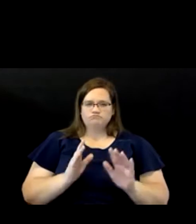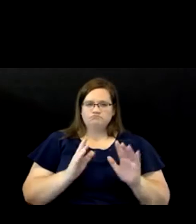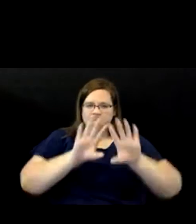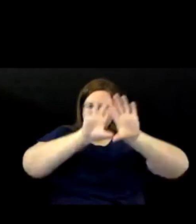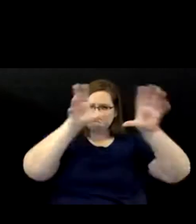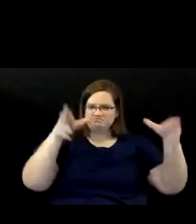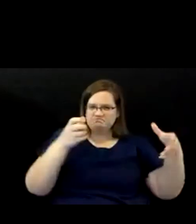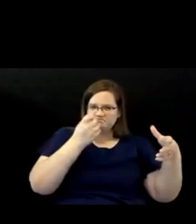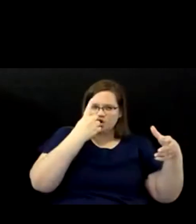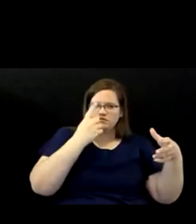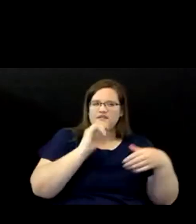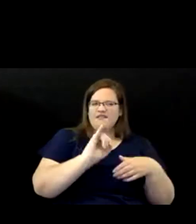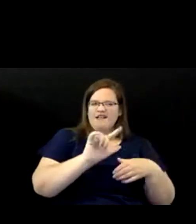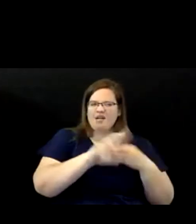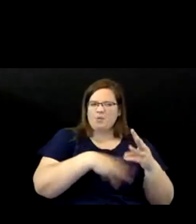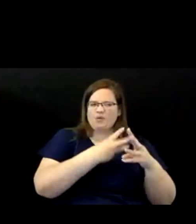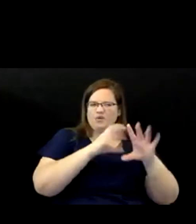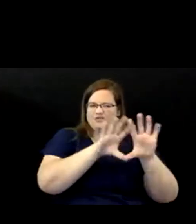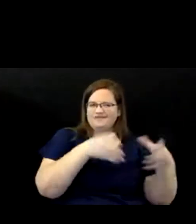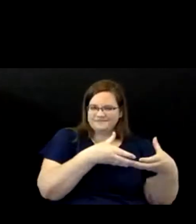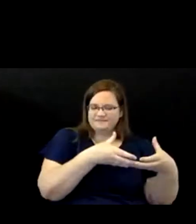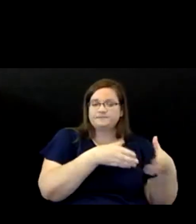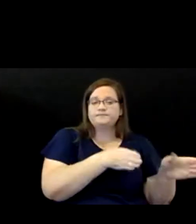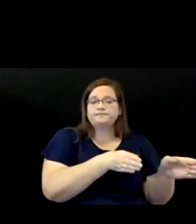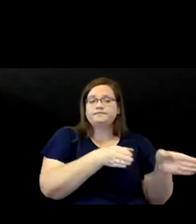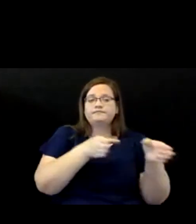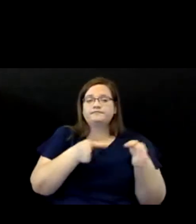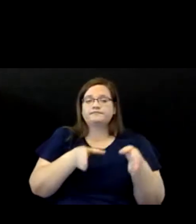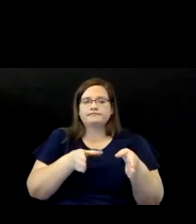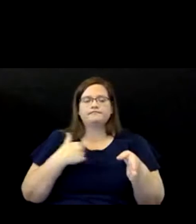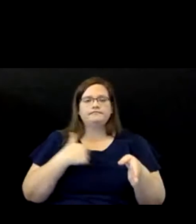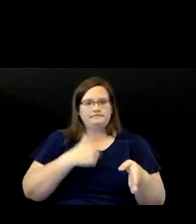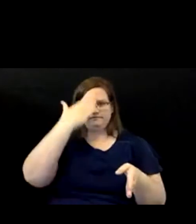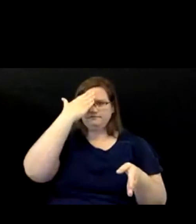the IL world. What I want to shift to is what we all know has been occupying